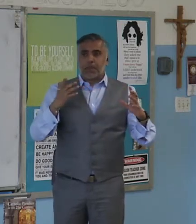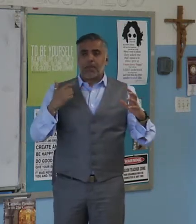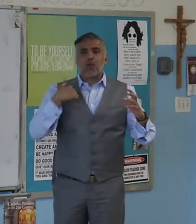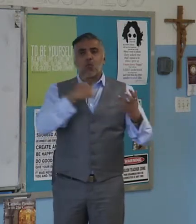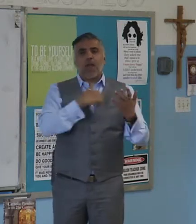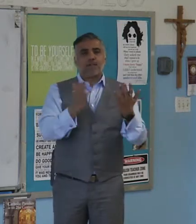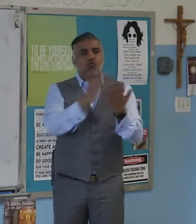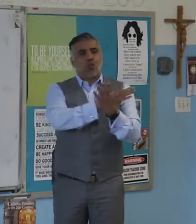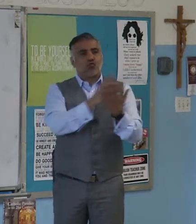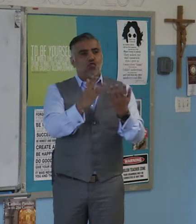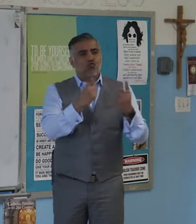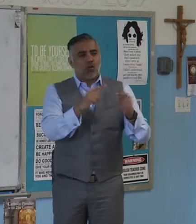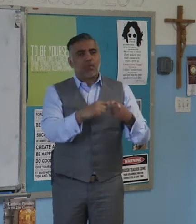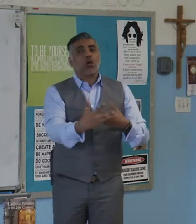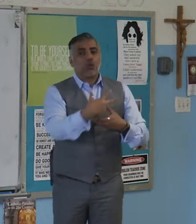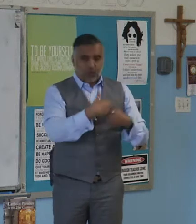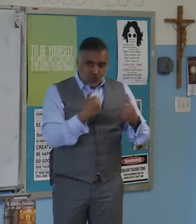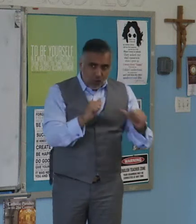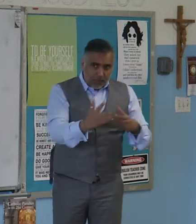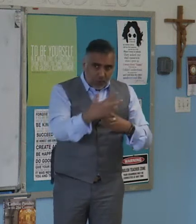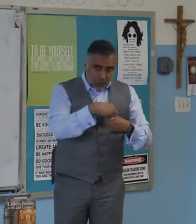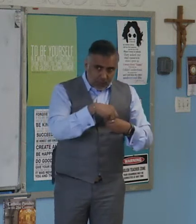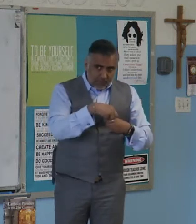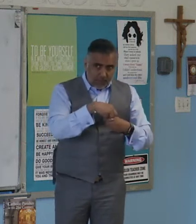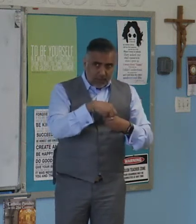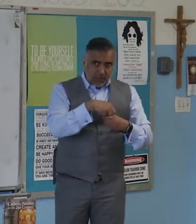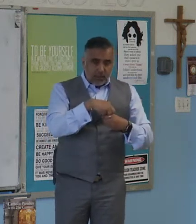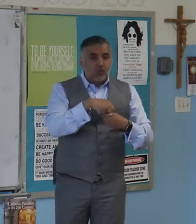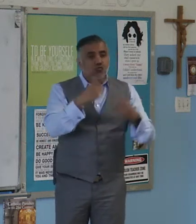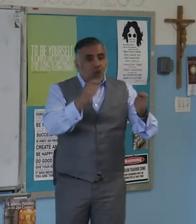board an effort to be inclusive, at least to bring in people coming to